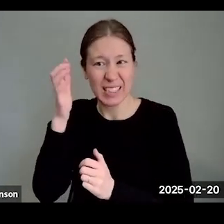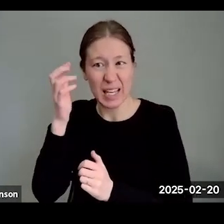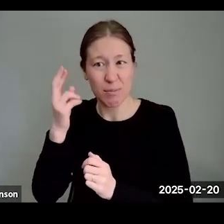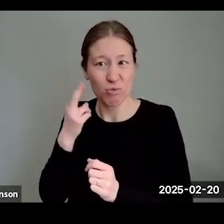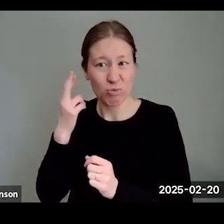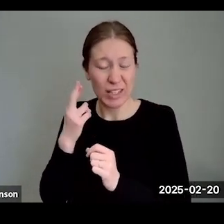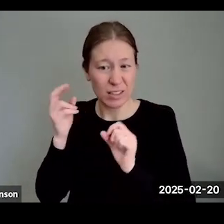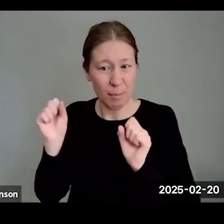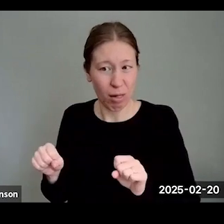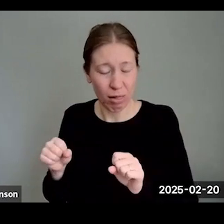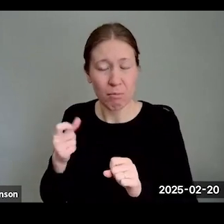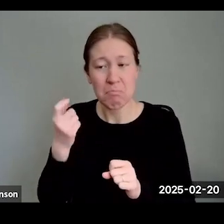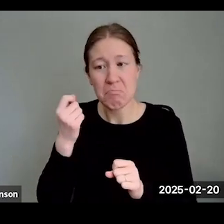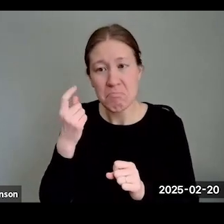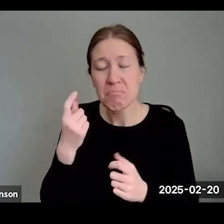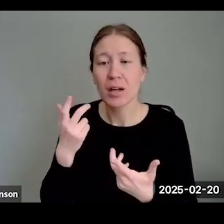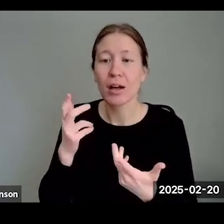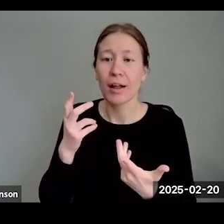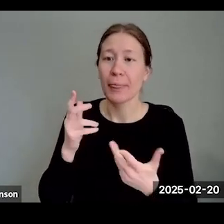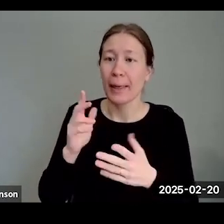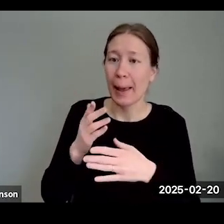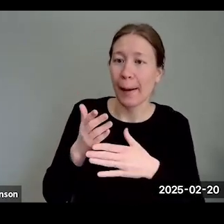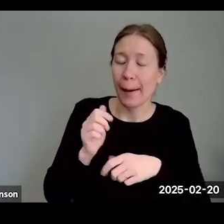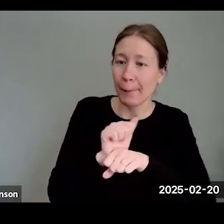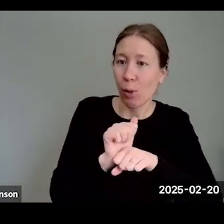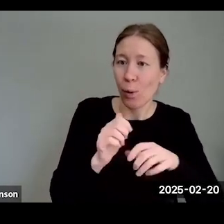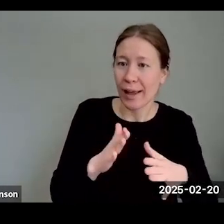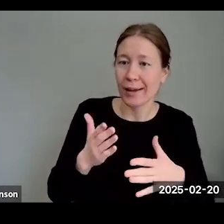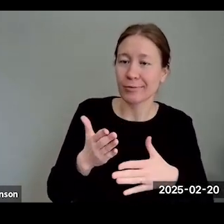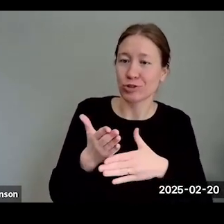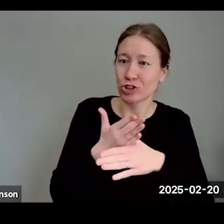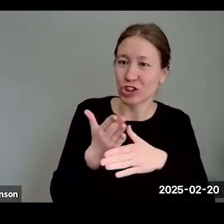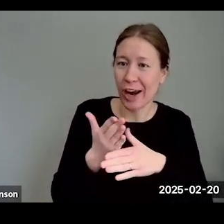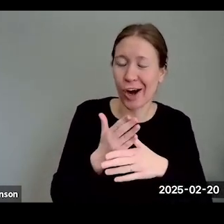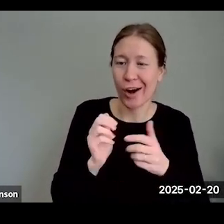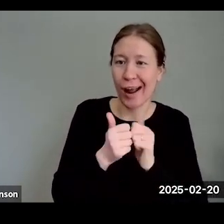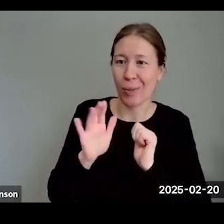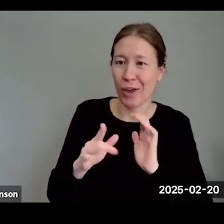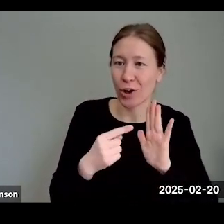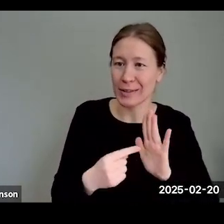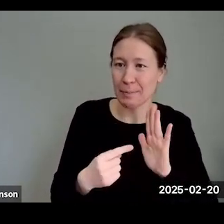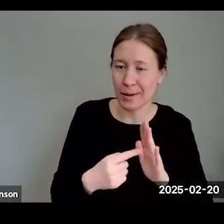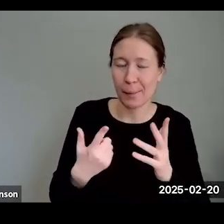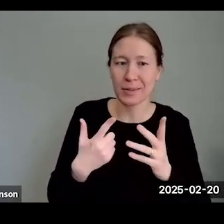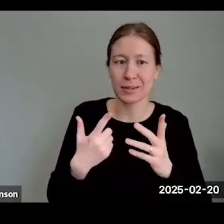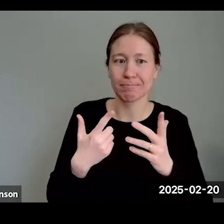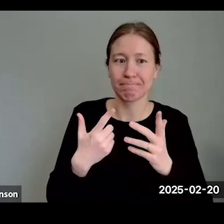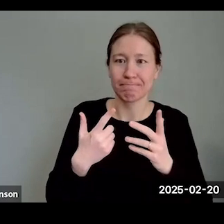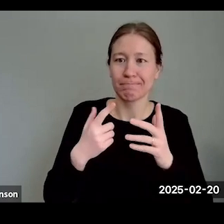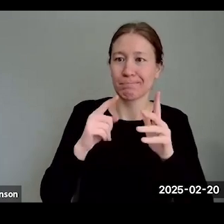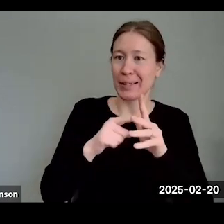that the employee shared, about how their symptoms manifest at work and cause some of those limitations, yes,